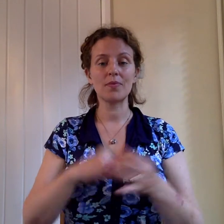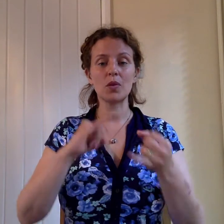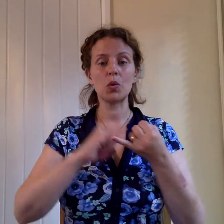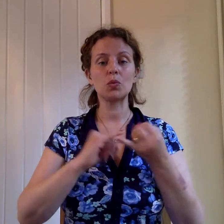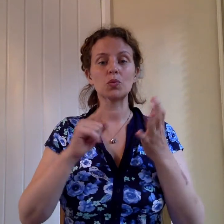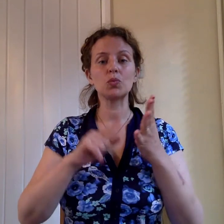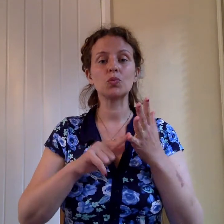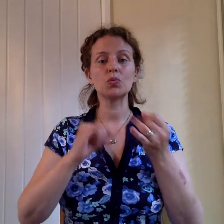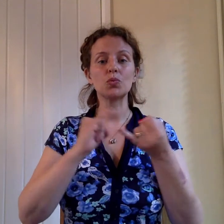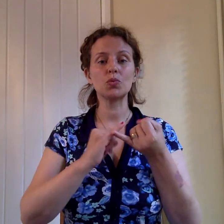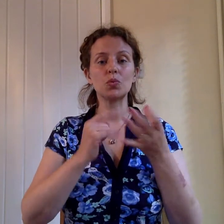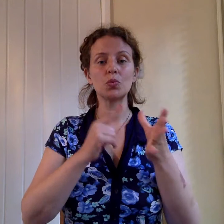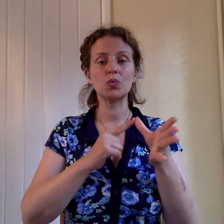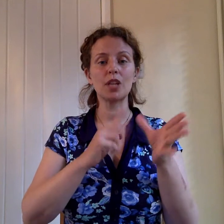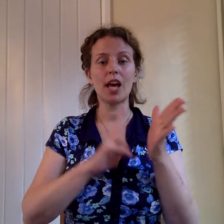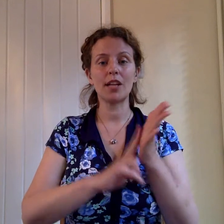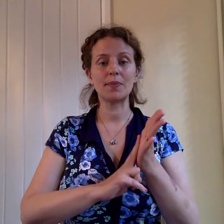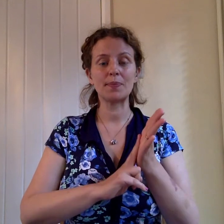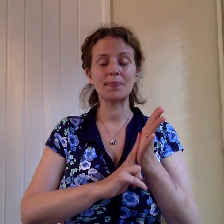SUSAN